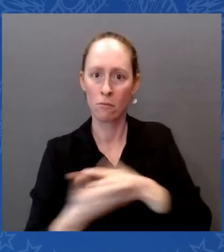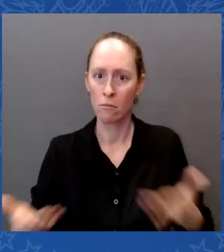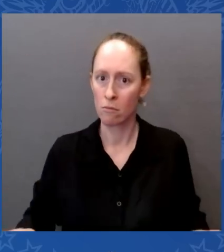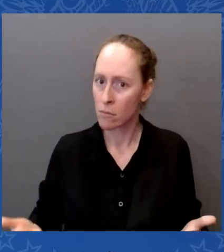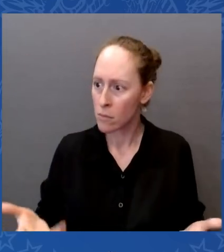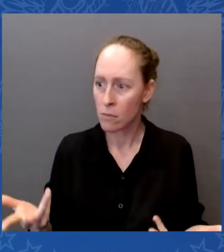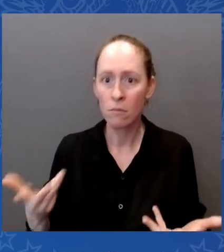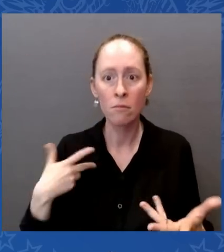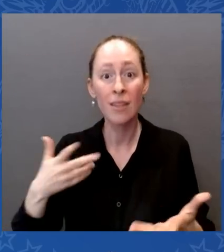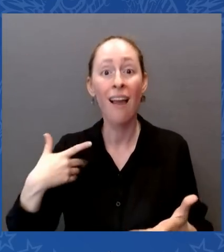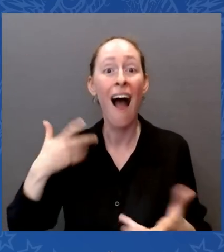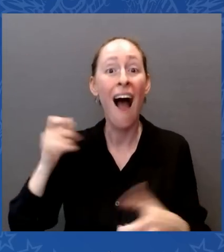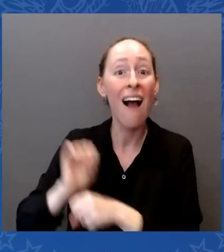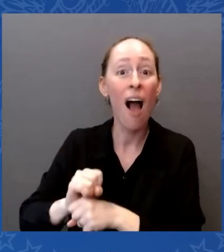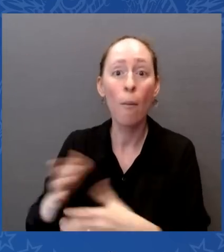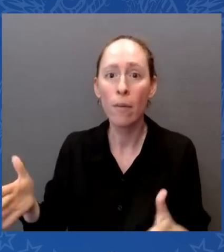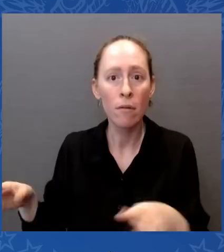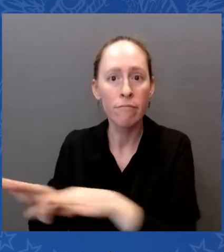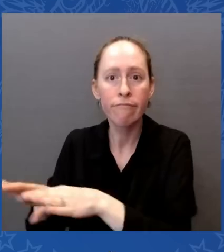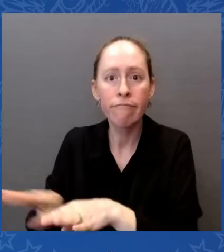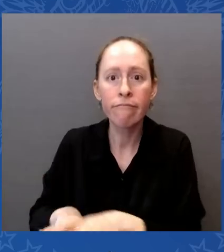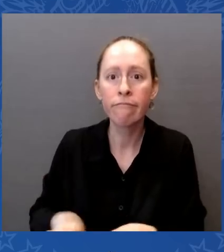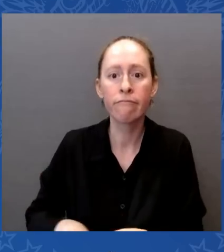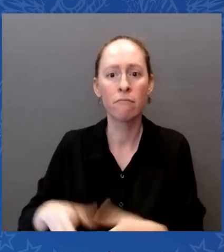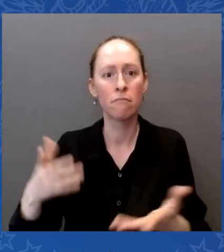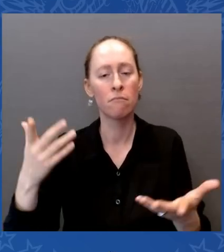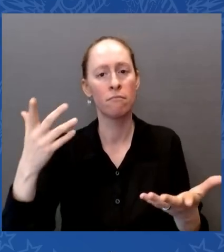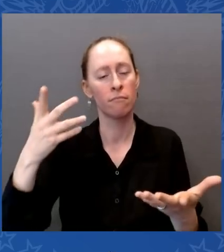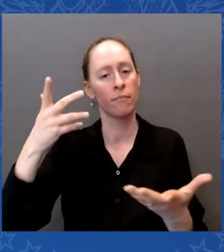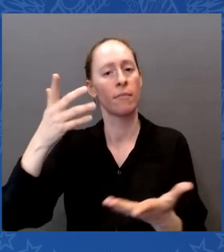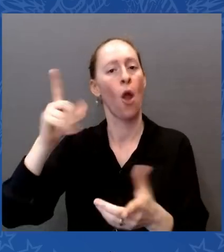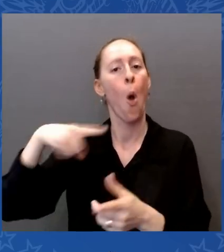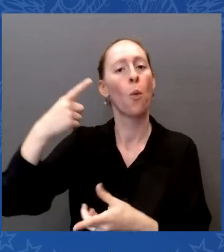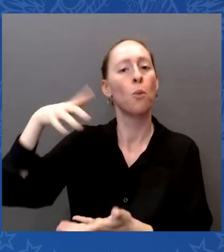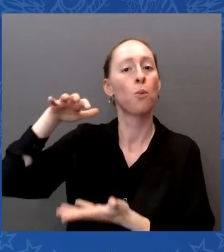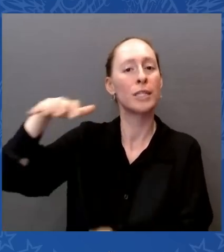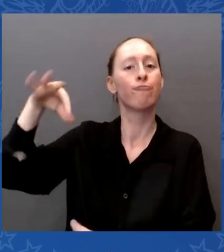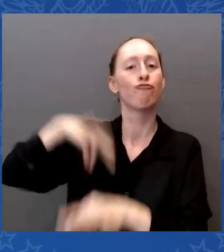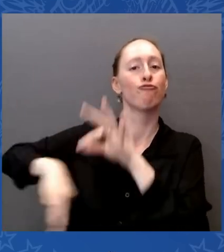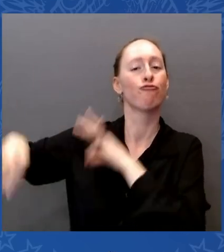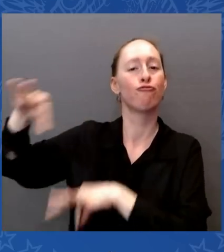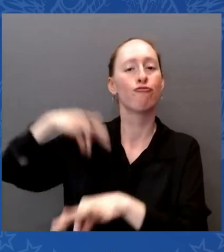They want to abolish the 15 percent -- 15 percent; what a terrible thing to ask a corporation to pay --